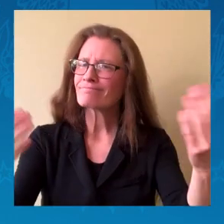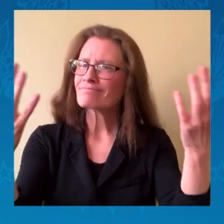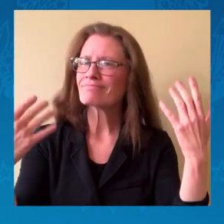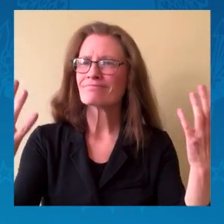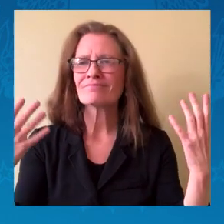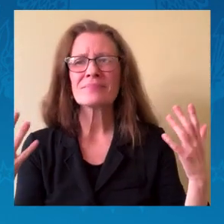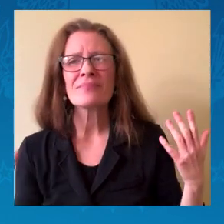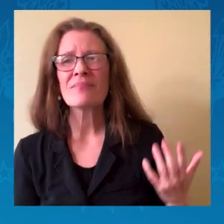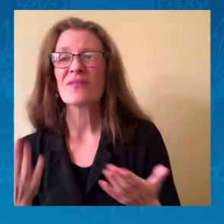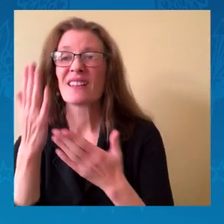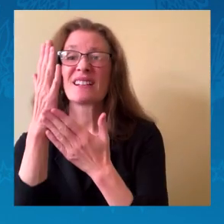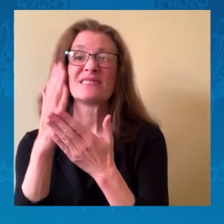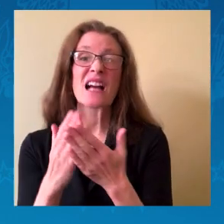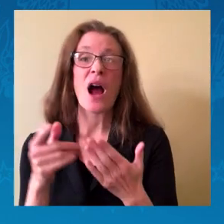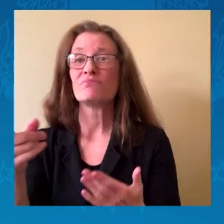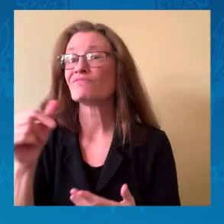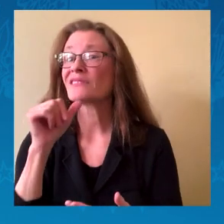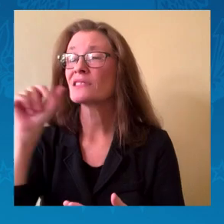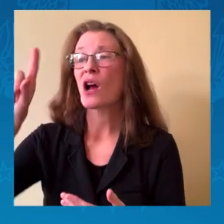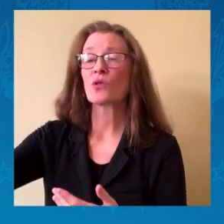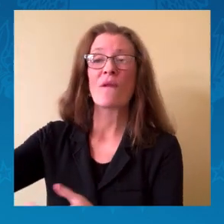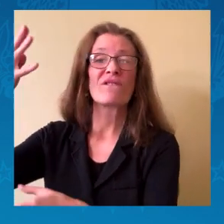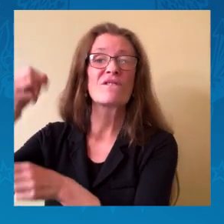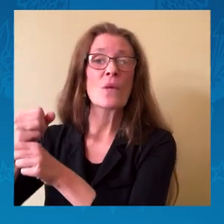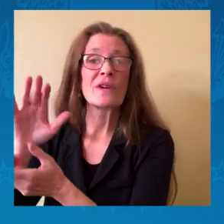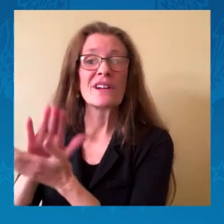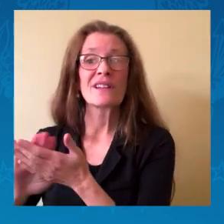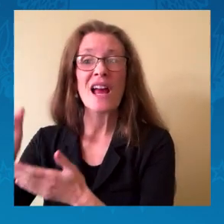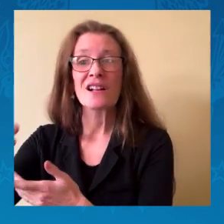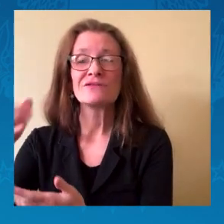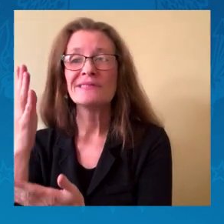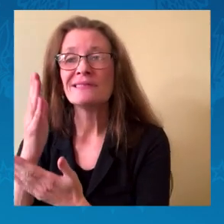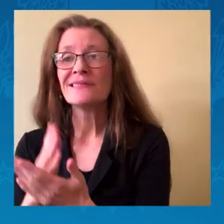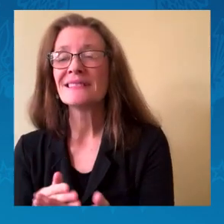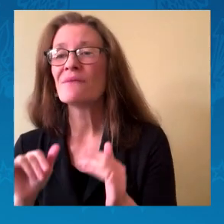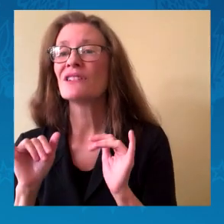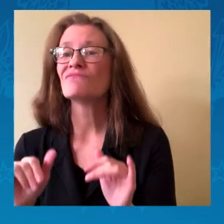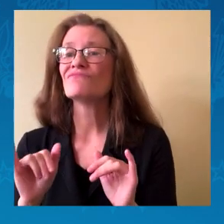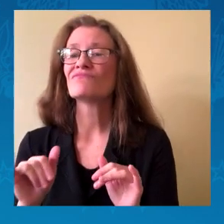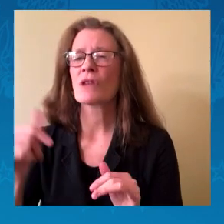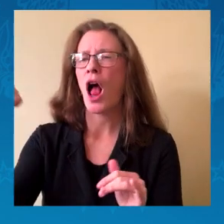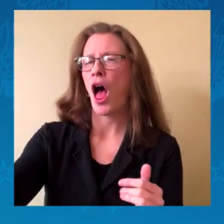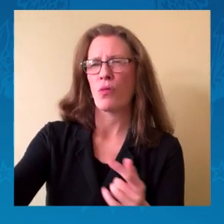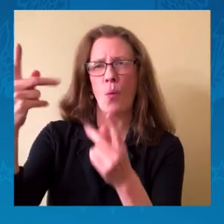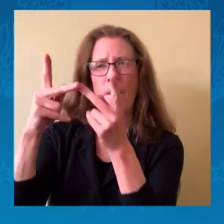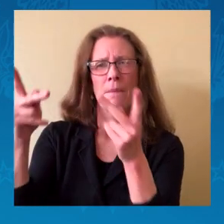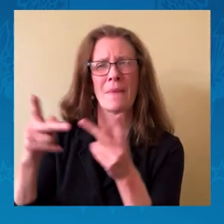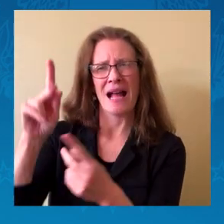For example, welders are needed at NASA to build these rockets, right? And I'm sure the astronauts in the room